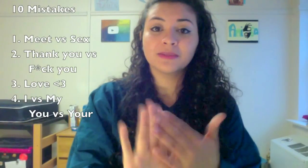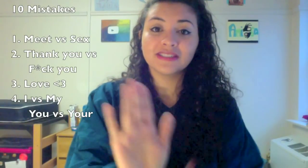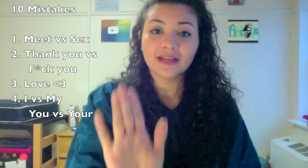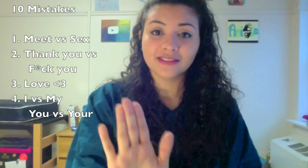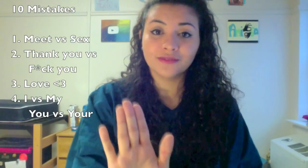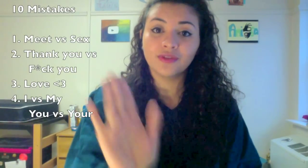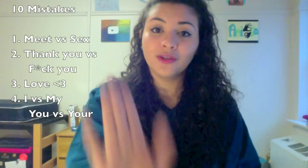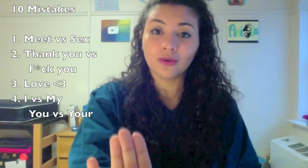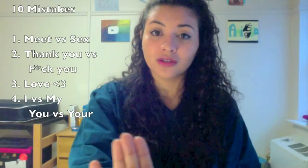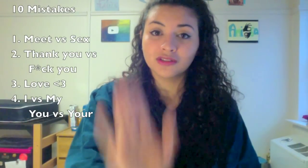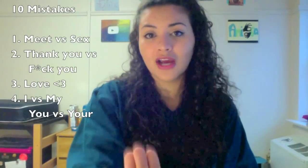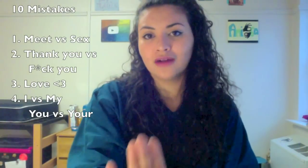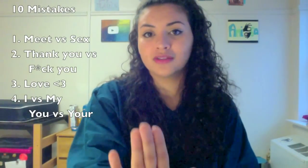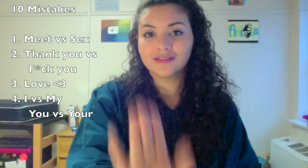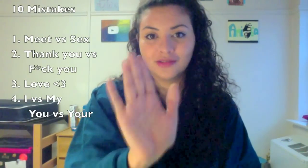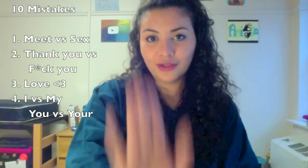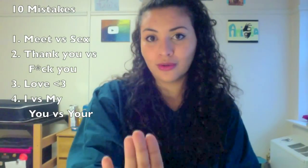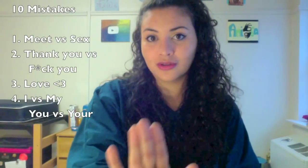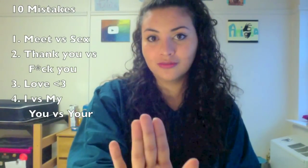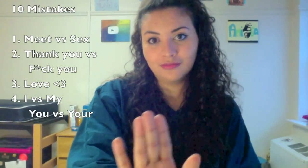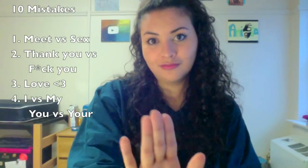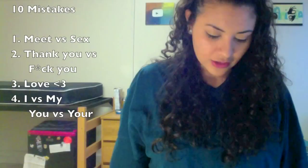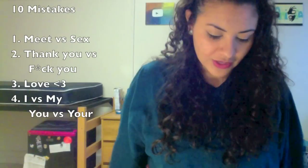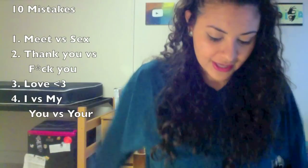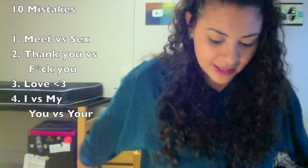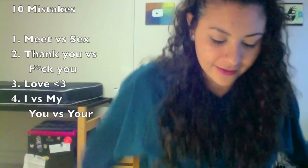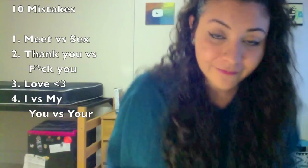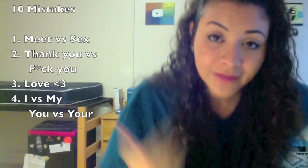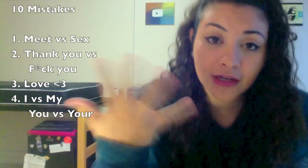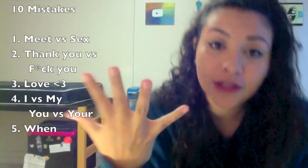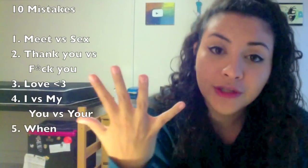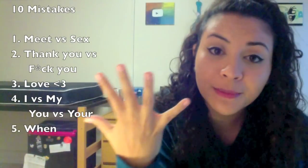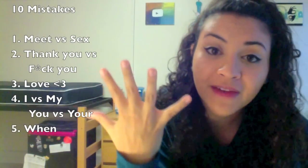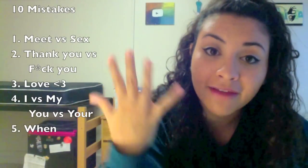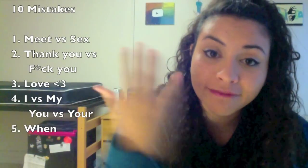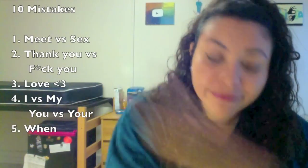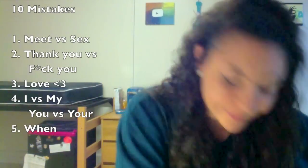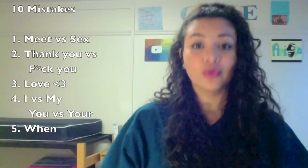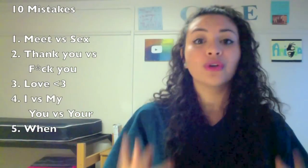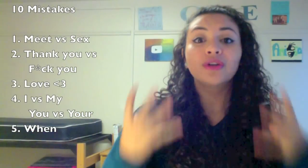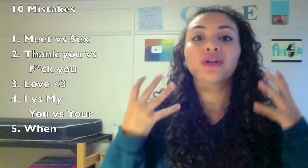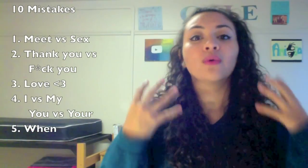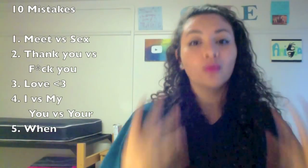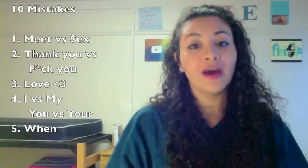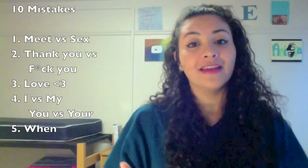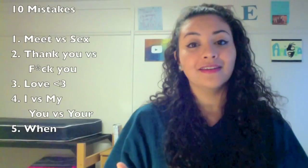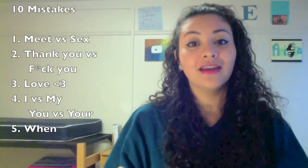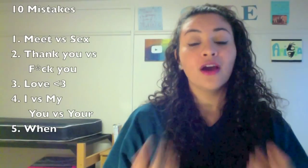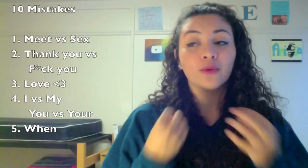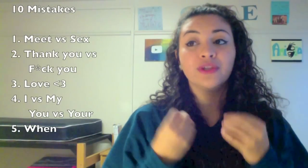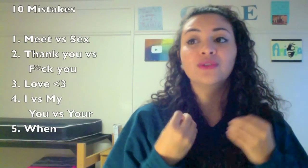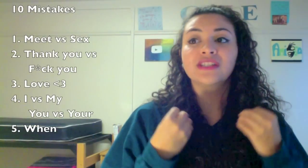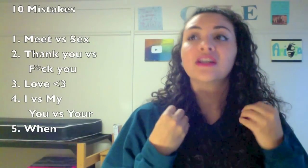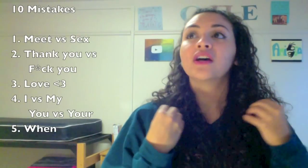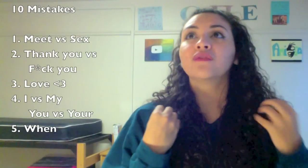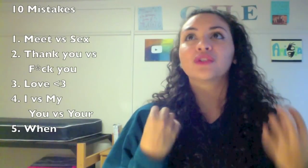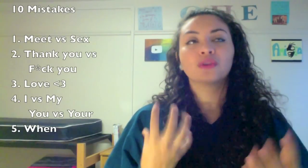one is possessive. Your. Your house. Your. Okay! Number 5! The word when!We use it for